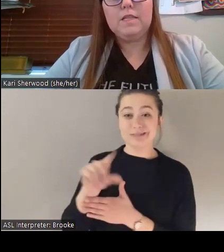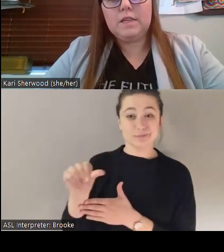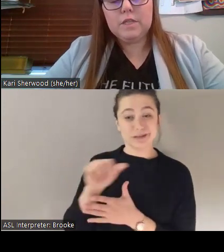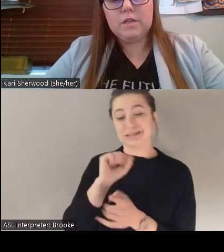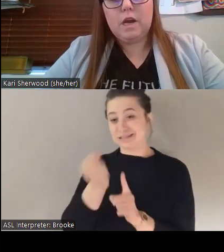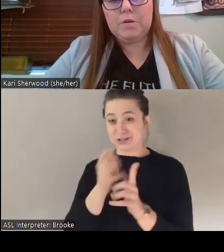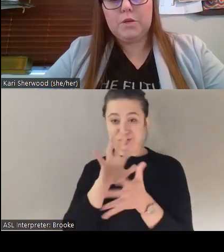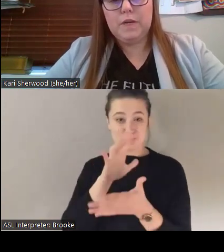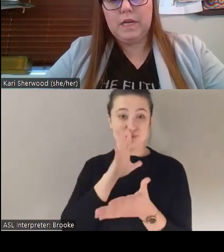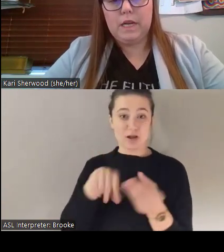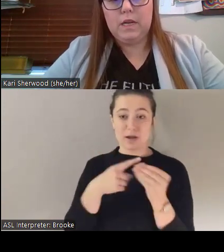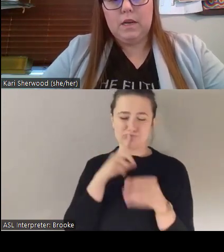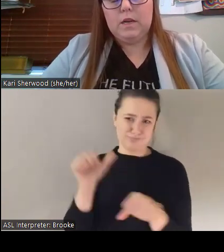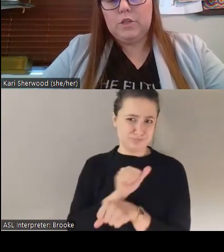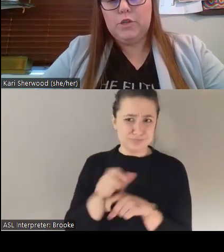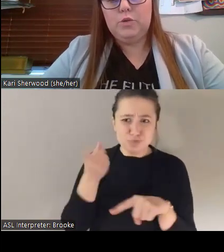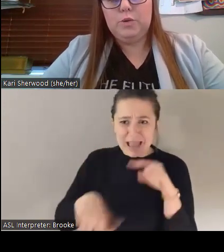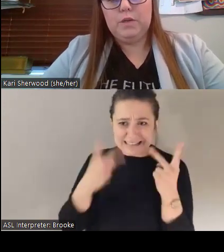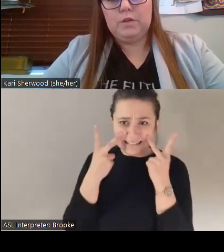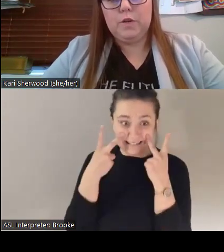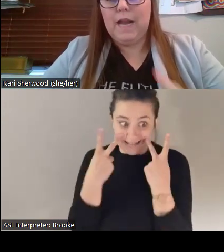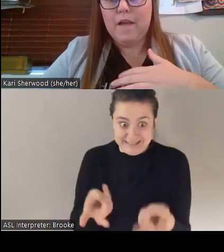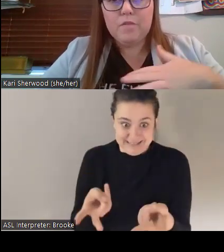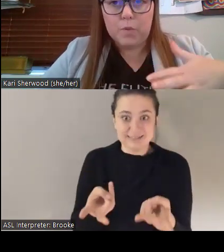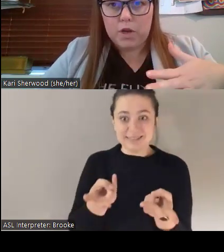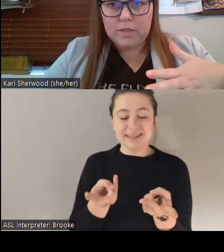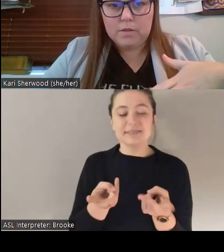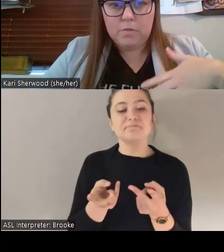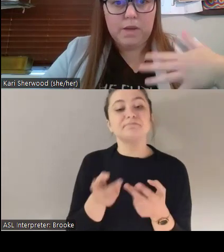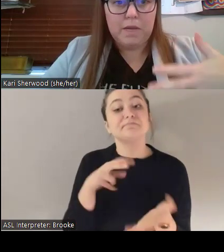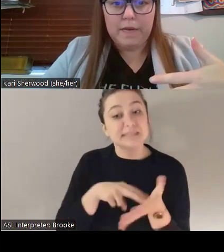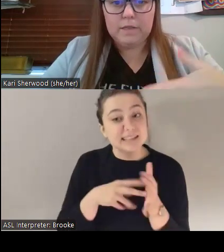And this gives us an opportunity to treat everyone we meet